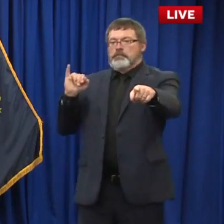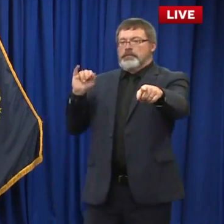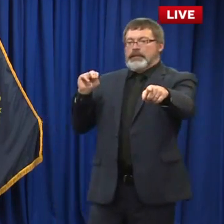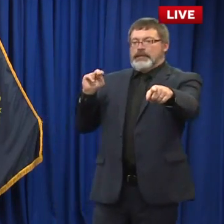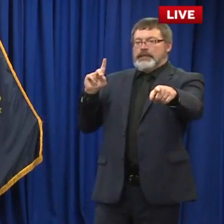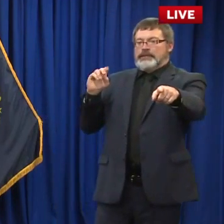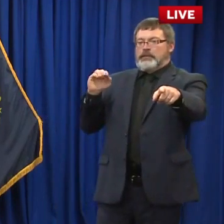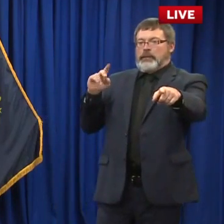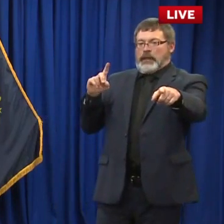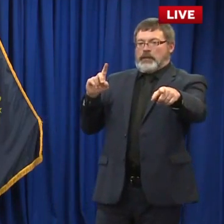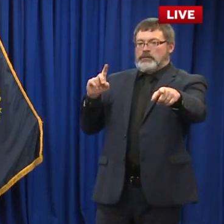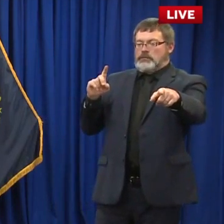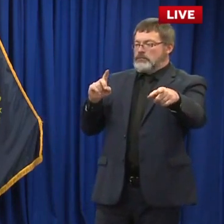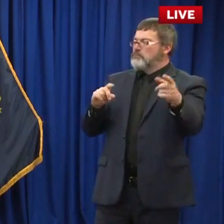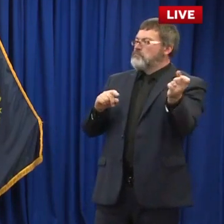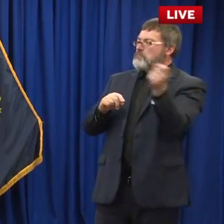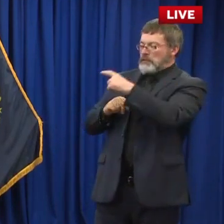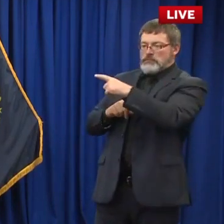WITH THAT, WE CAN OPEN IT UP FOR QUESTIONS.